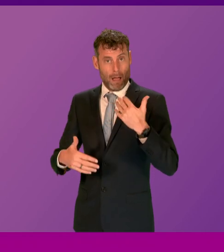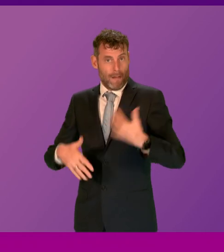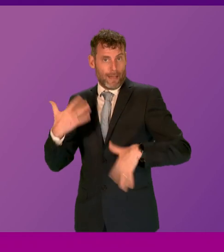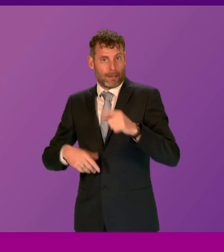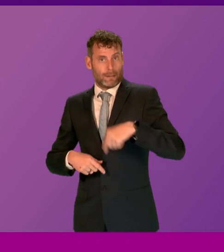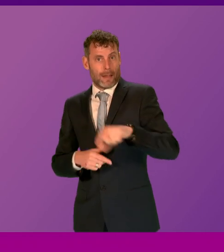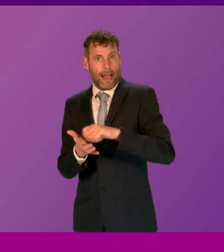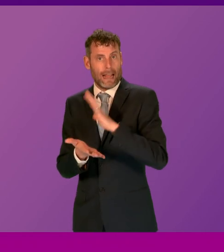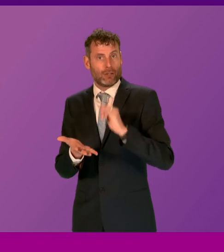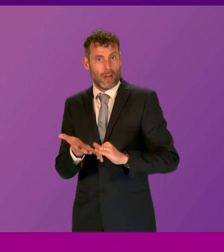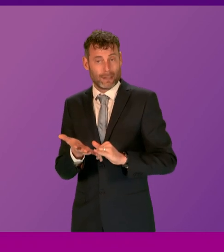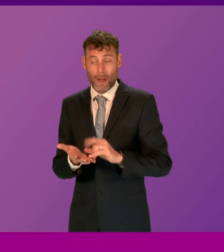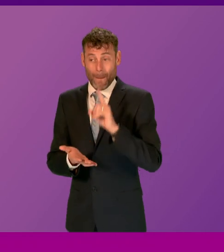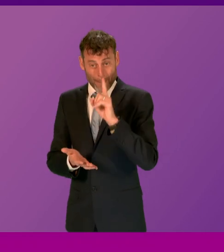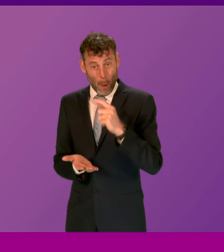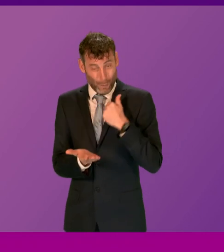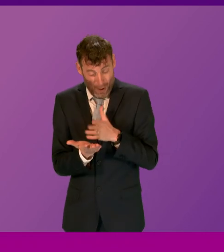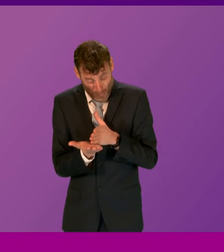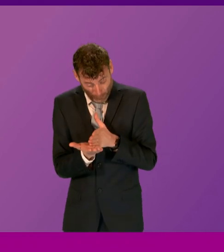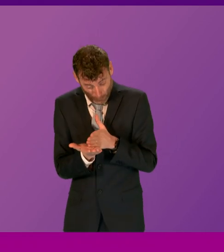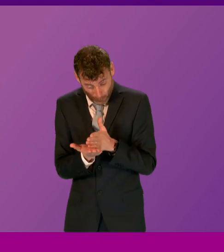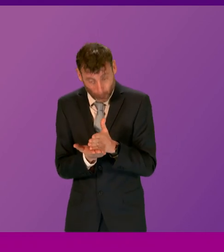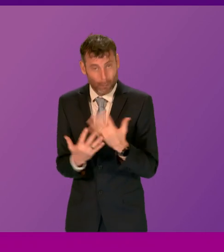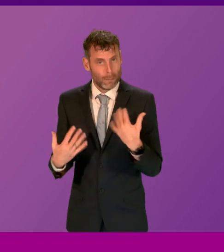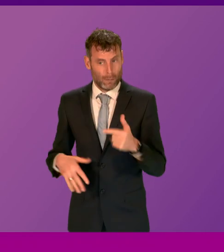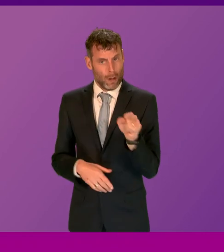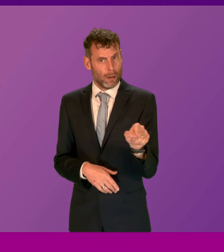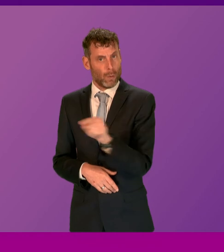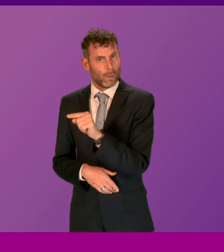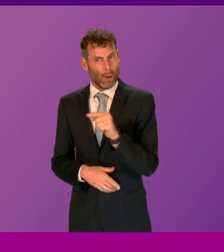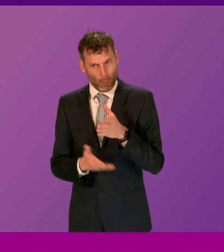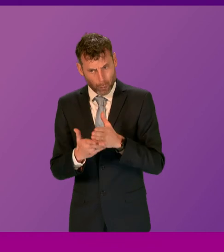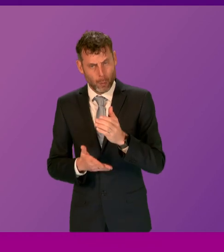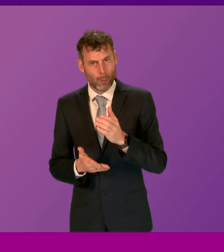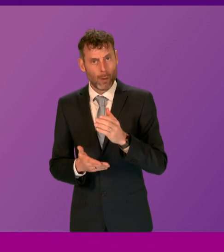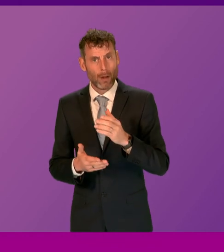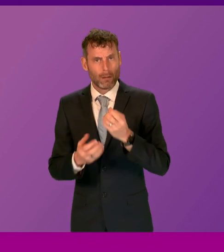Despite that, however, and thanks to the efforts of incredible paramedics, agenda for change